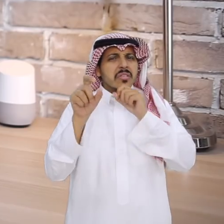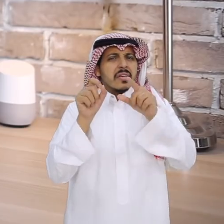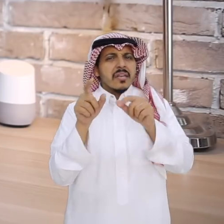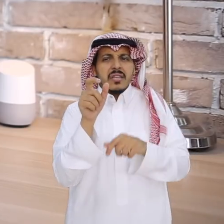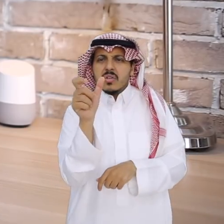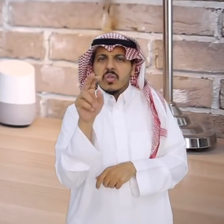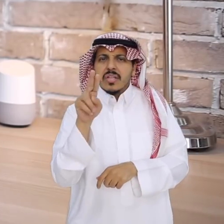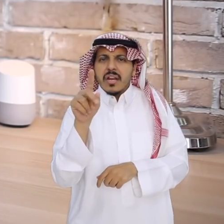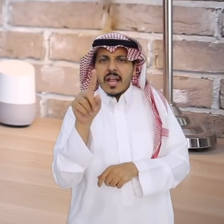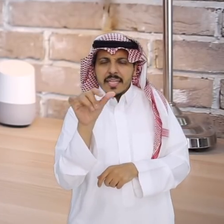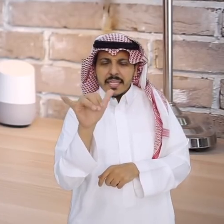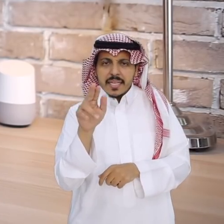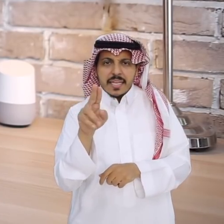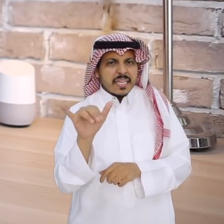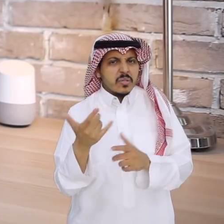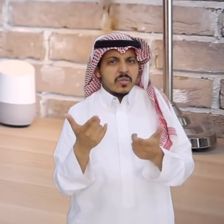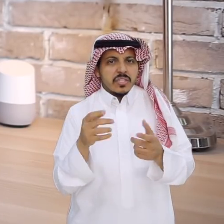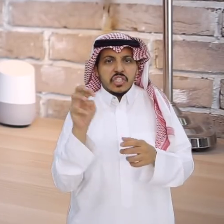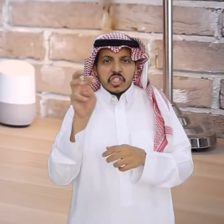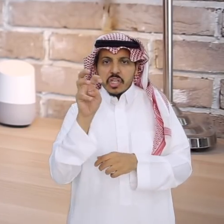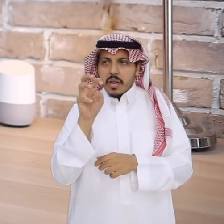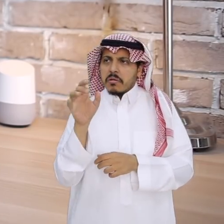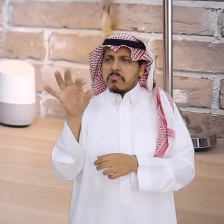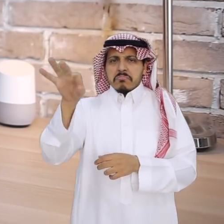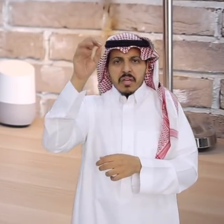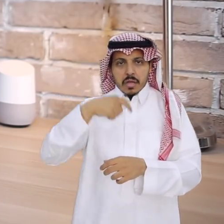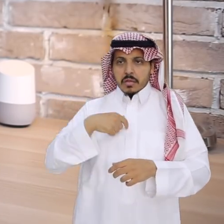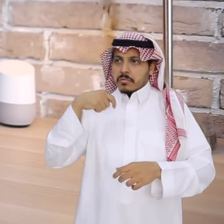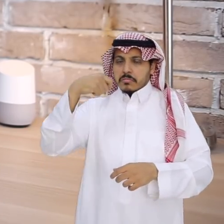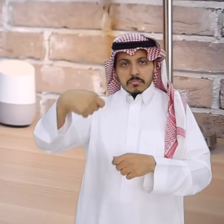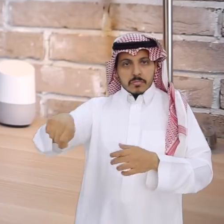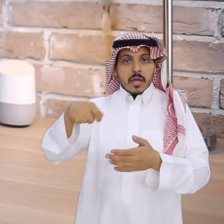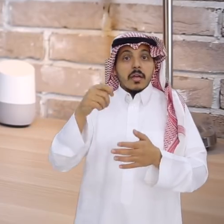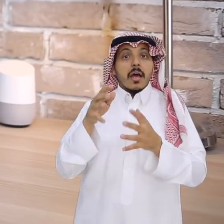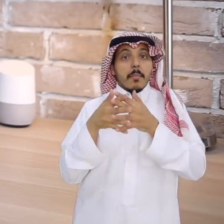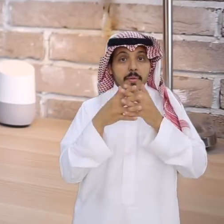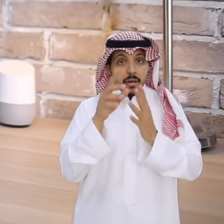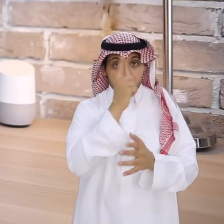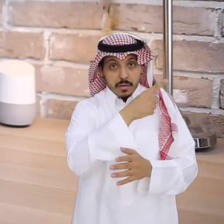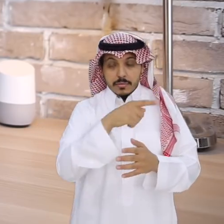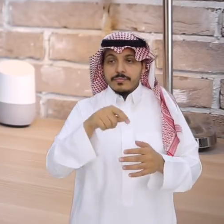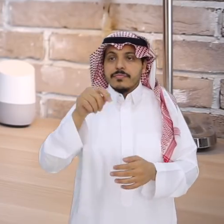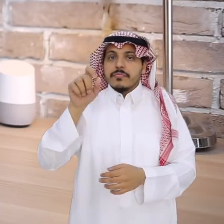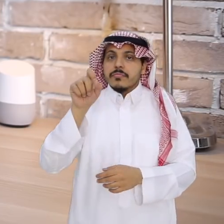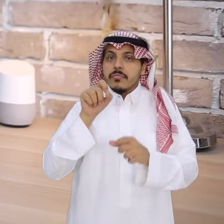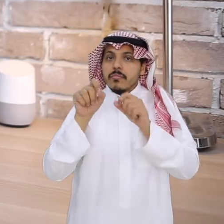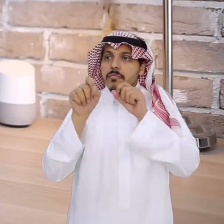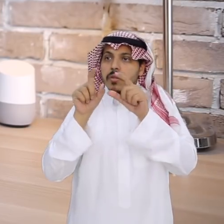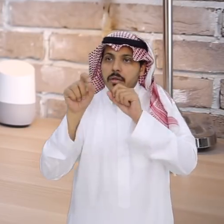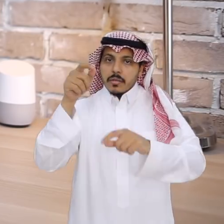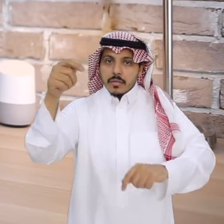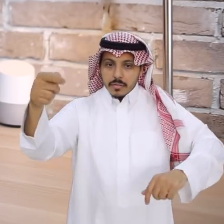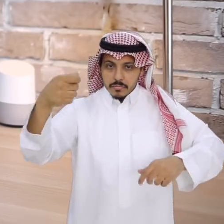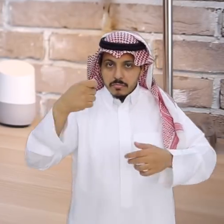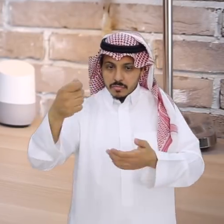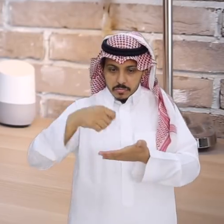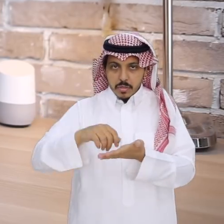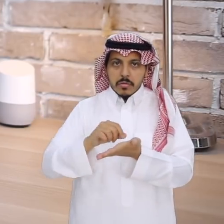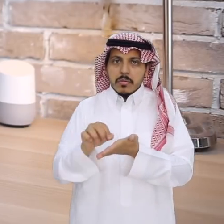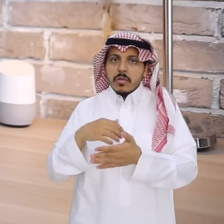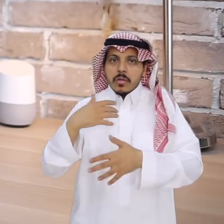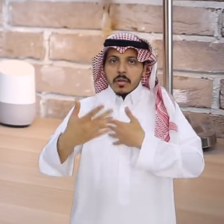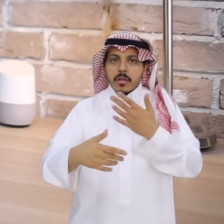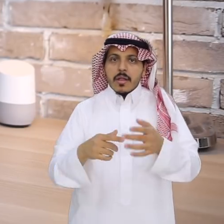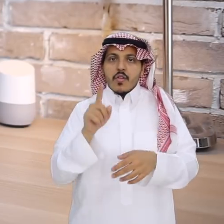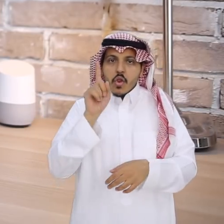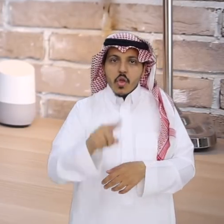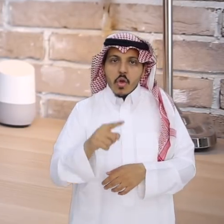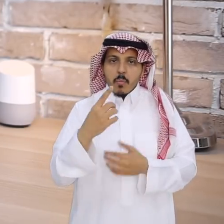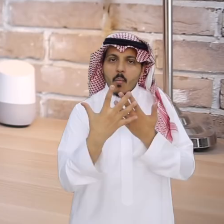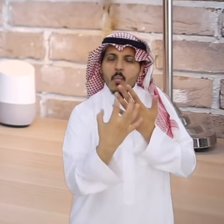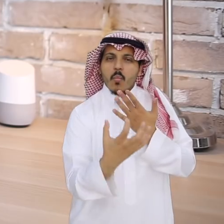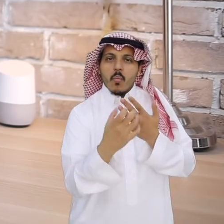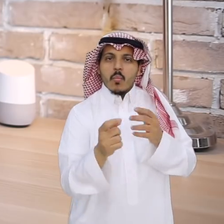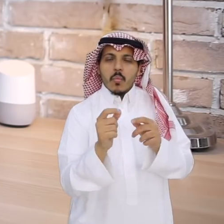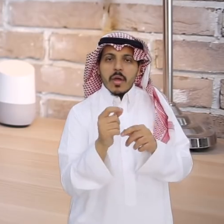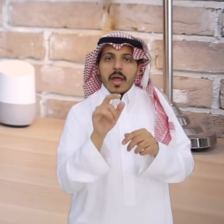If your IPS is X, it will give you limited amount of download with a price.